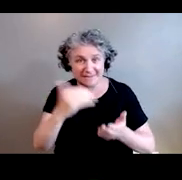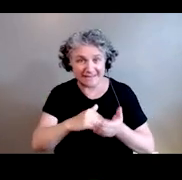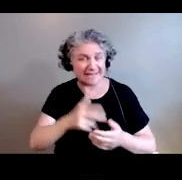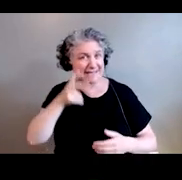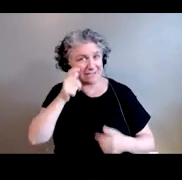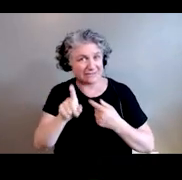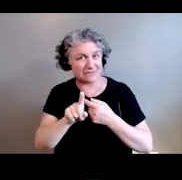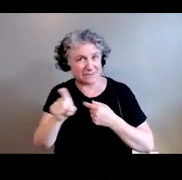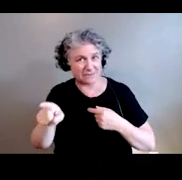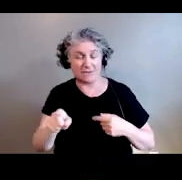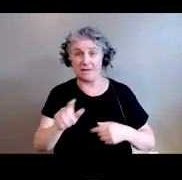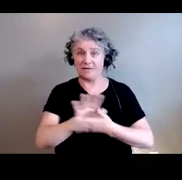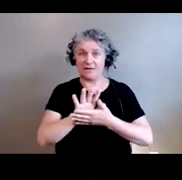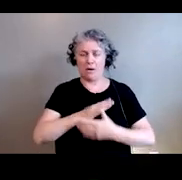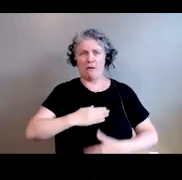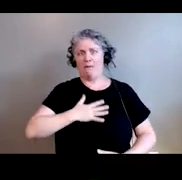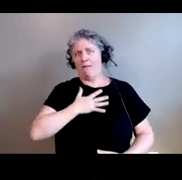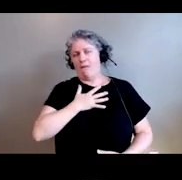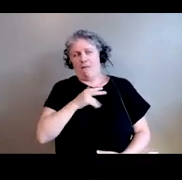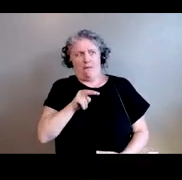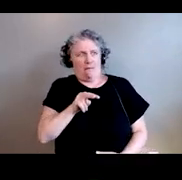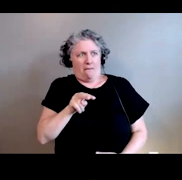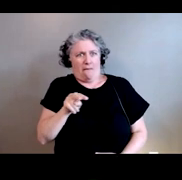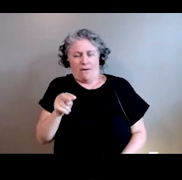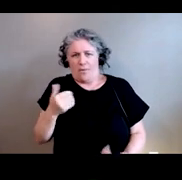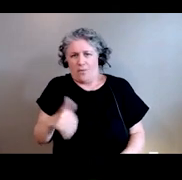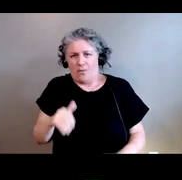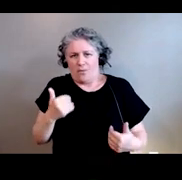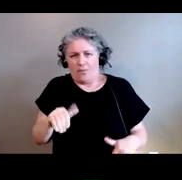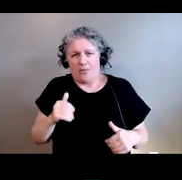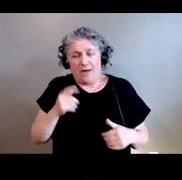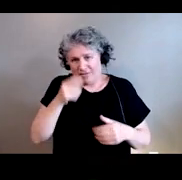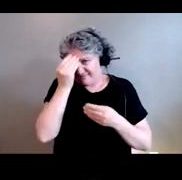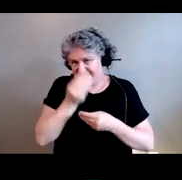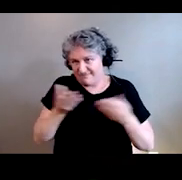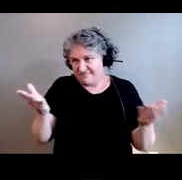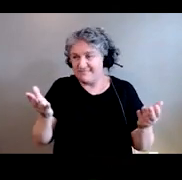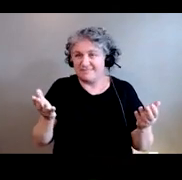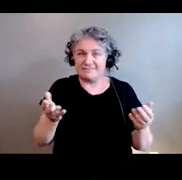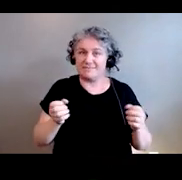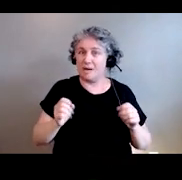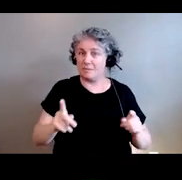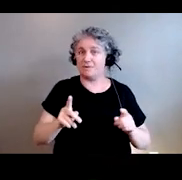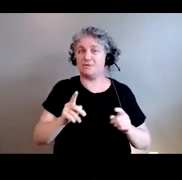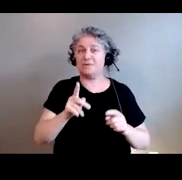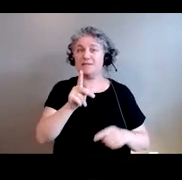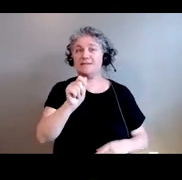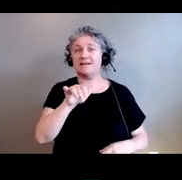was really moving. And I had to say I had the opportunity to go kayaking with one of your teams a couple